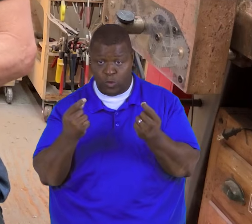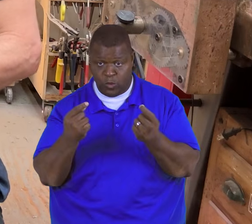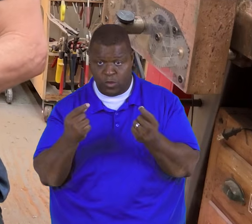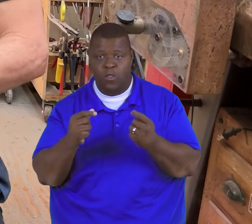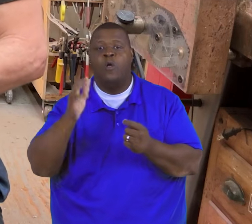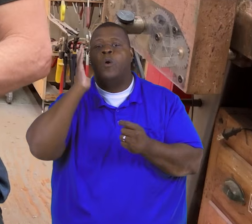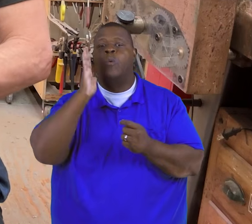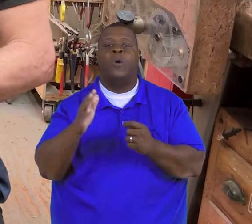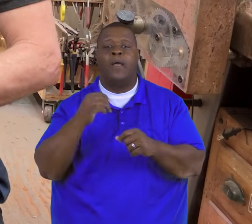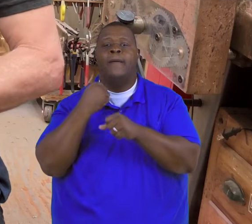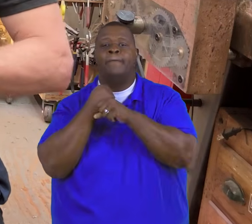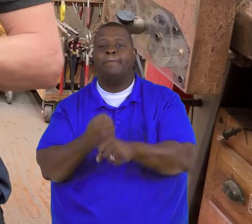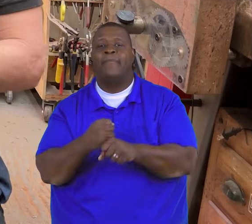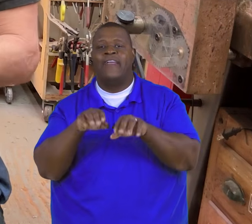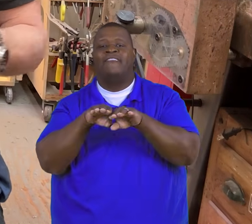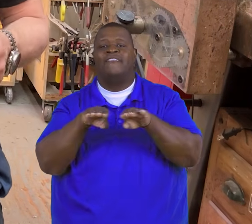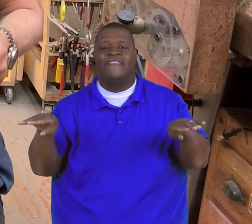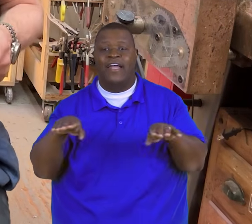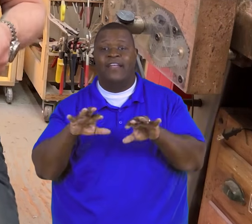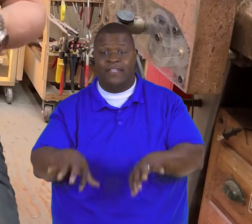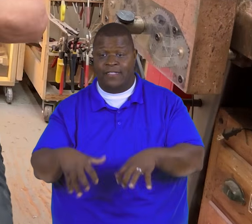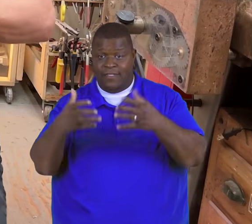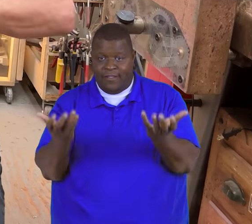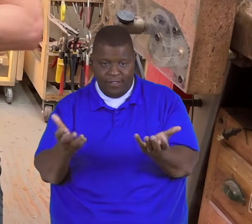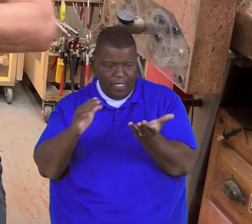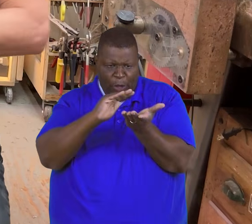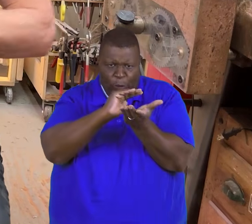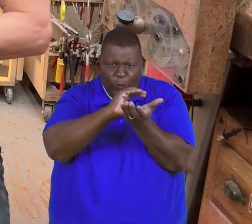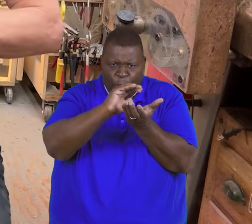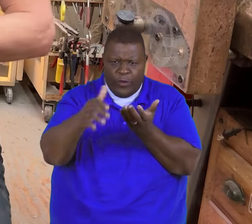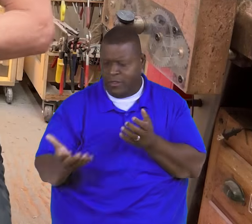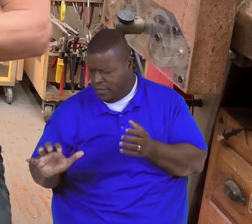it's literally there's like only one shape that will end up from that exercise